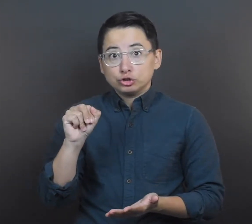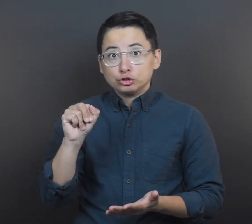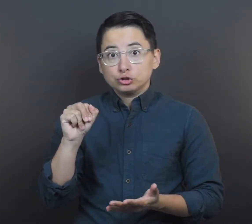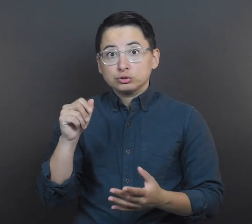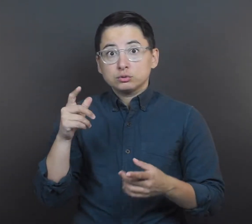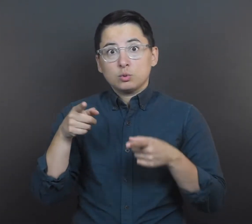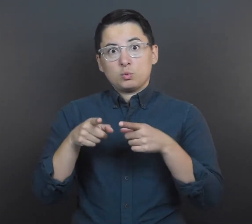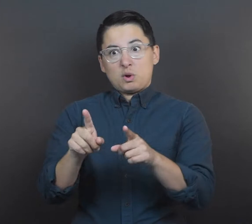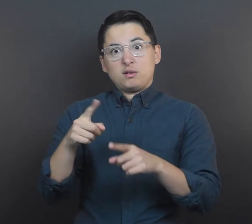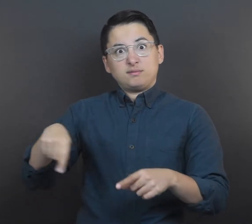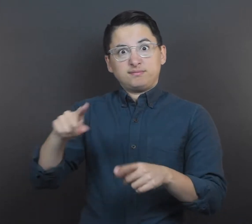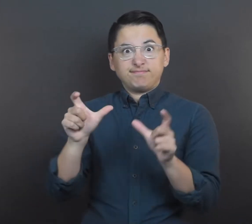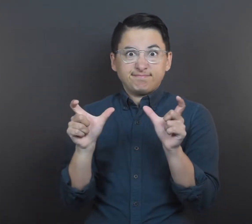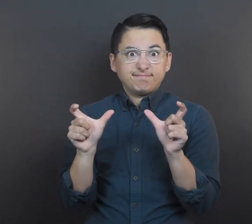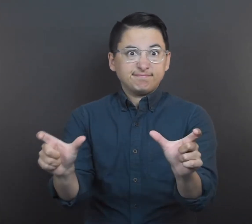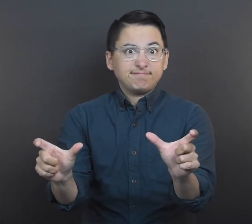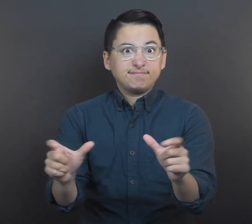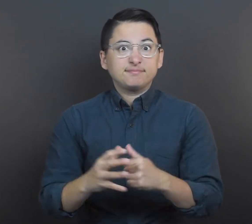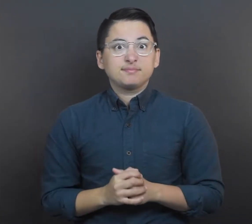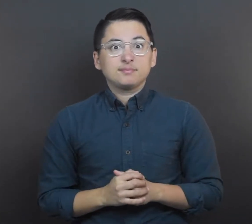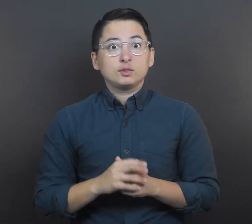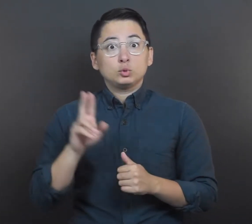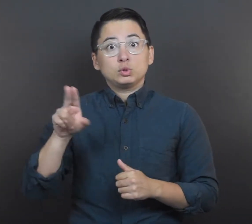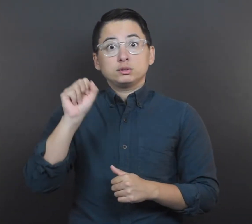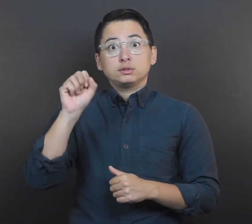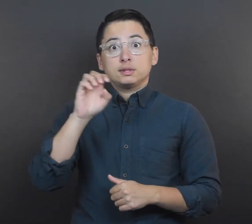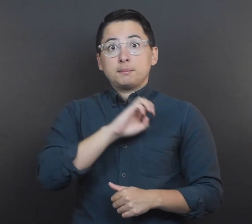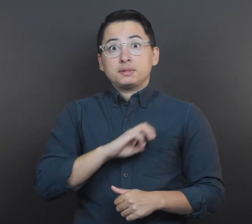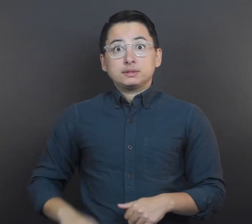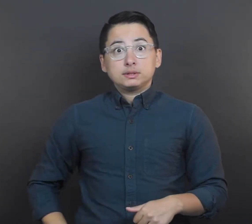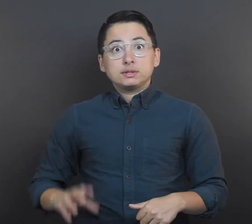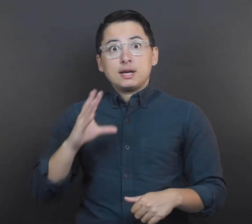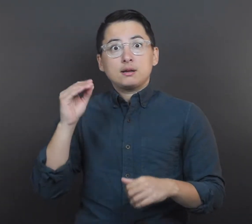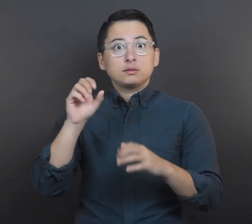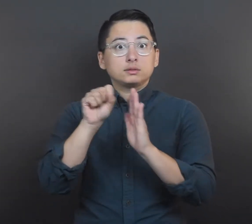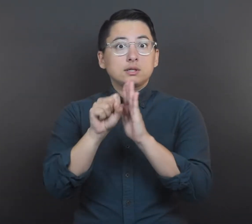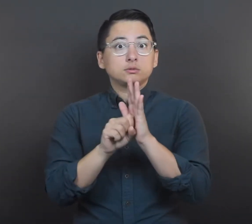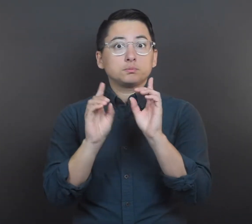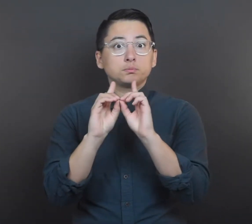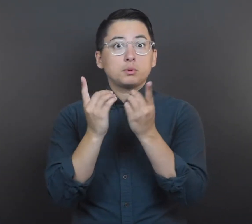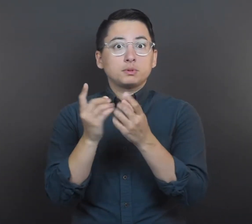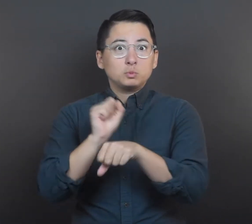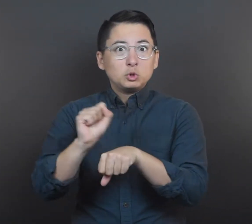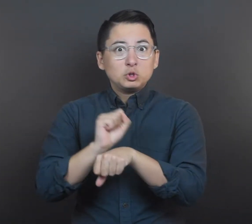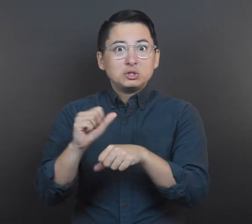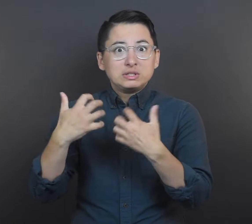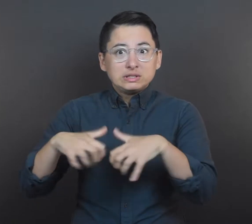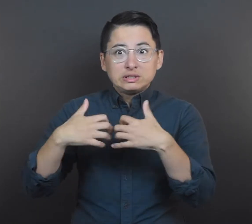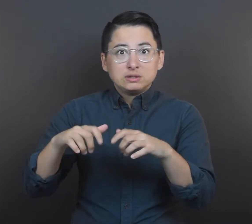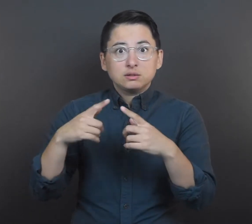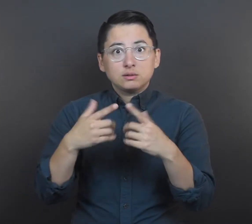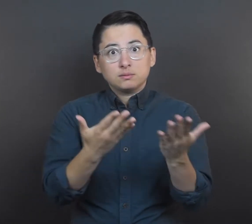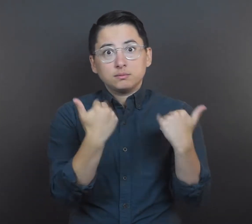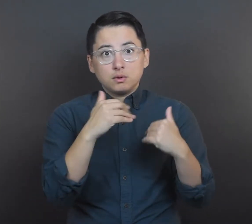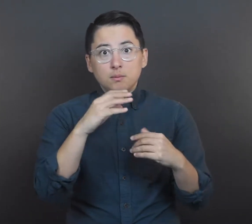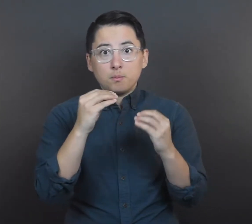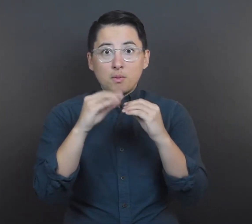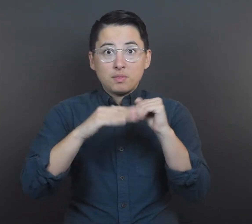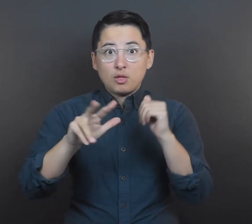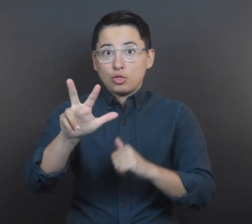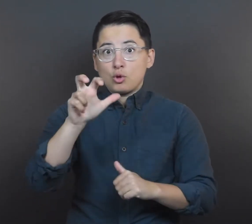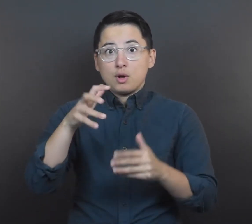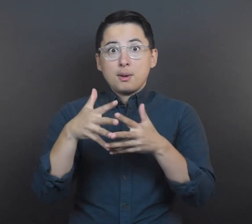While the US Embassy and the State Department worked to bring home more than 300 Americans